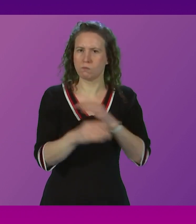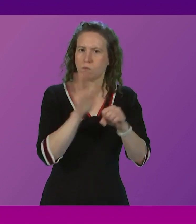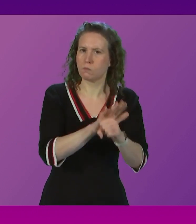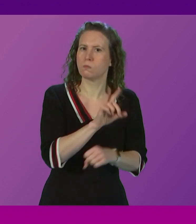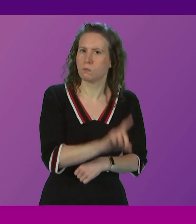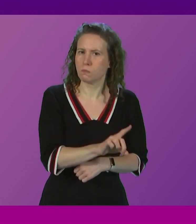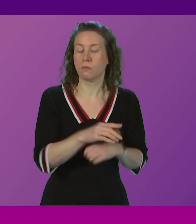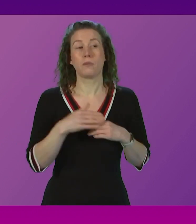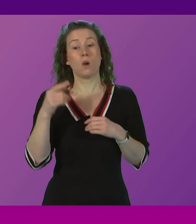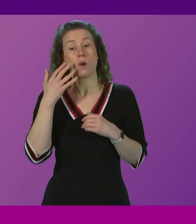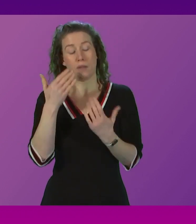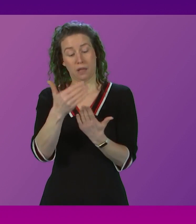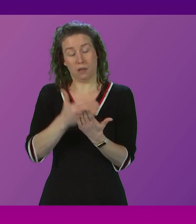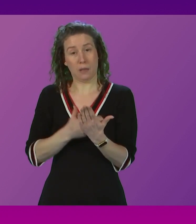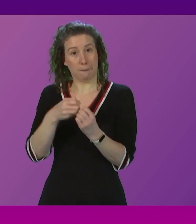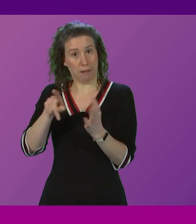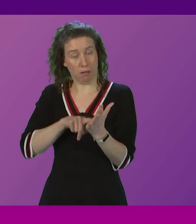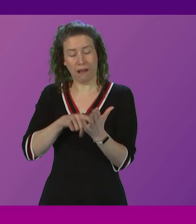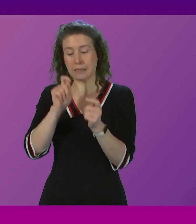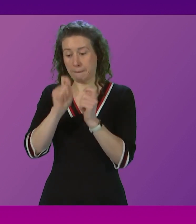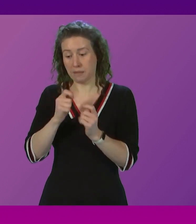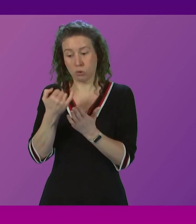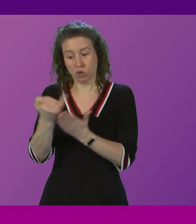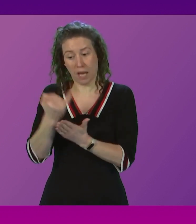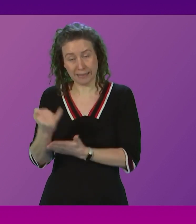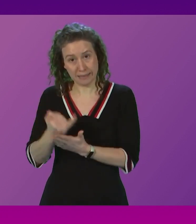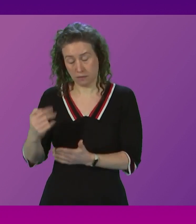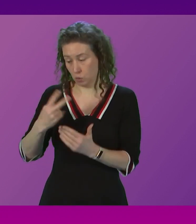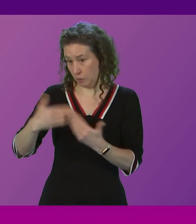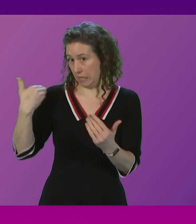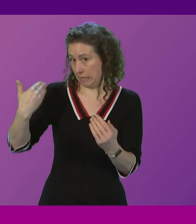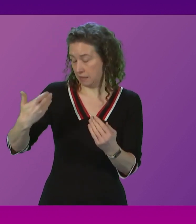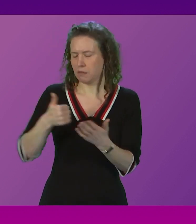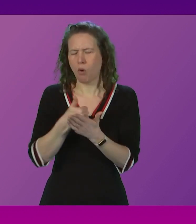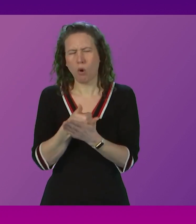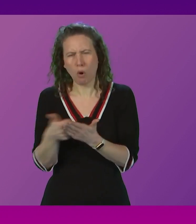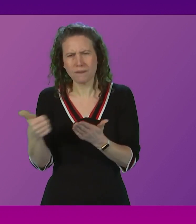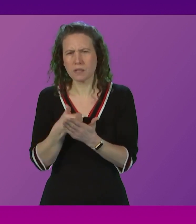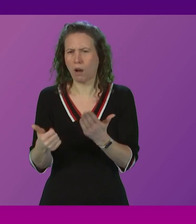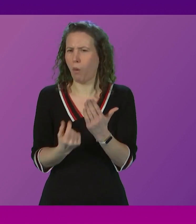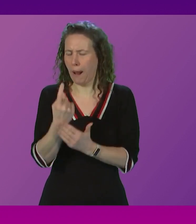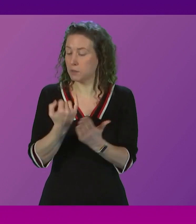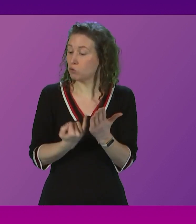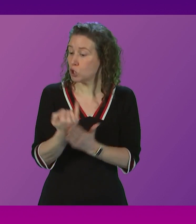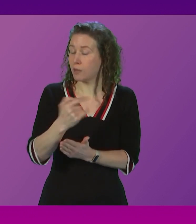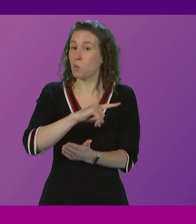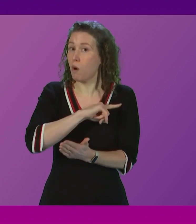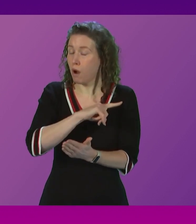Amendments were rejected over the past two days often because alternative amendments were agreed